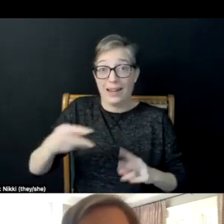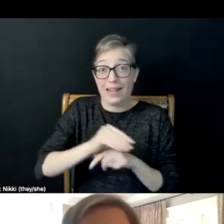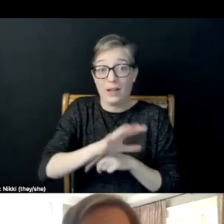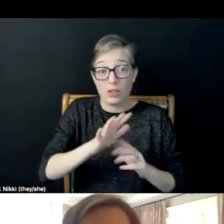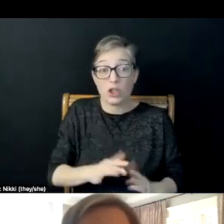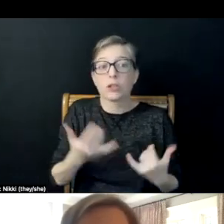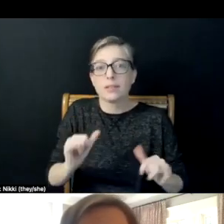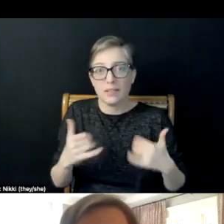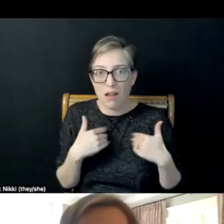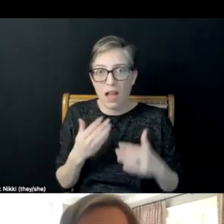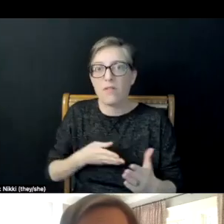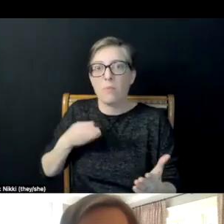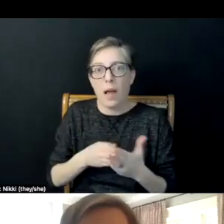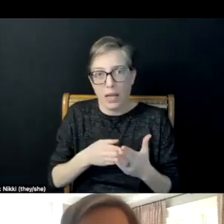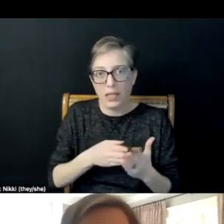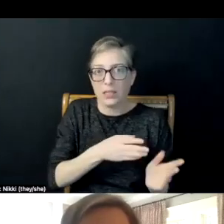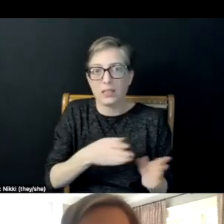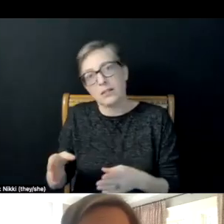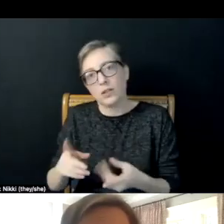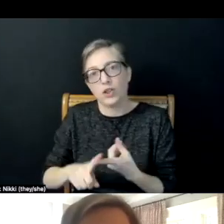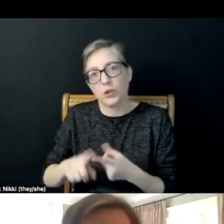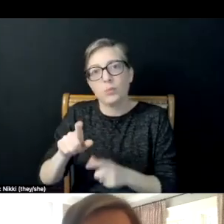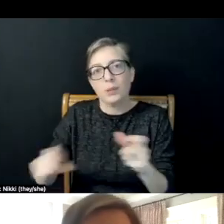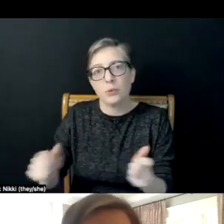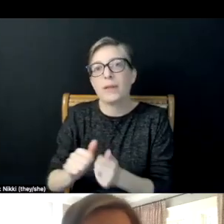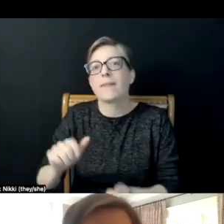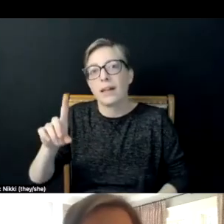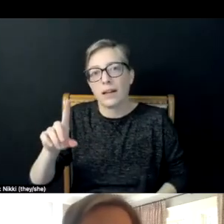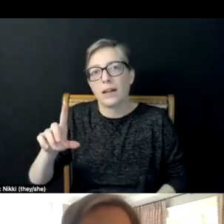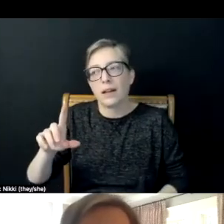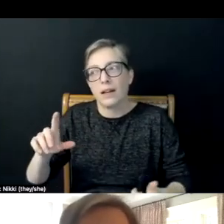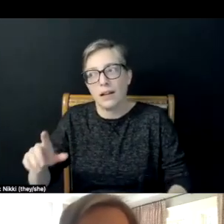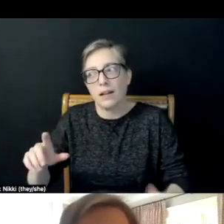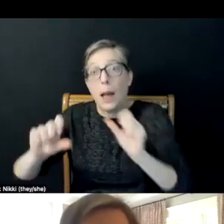They demonstrated a preference for people who did not have a disability over people who did have